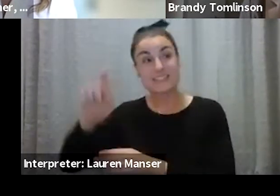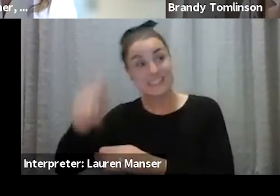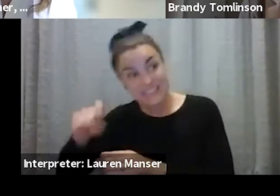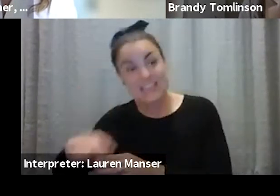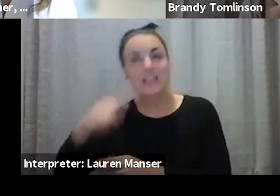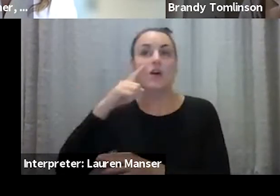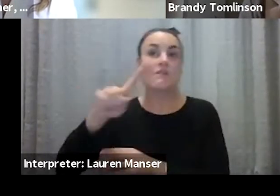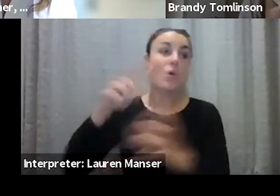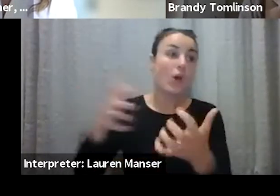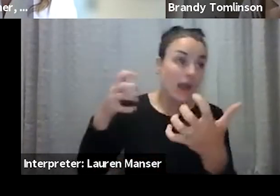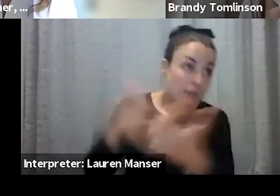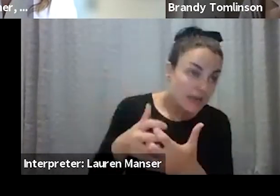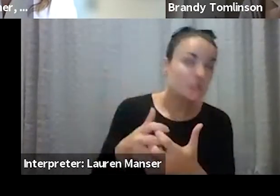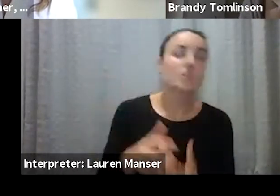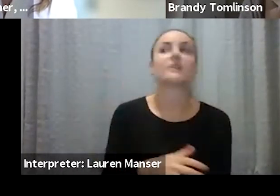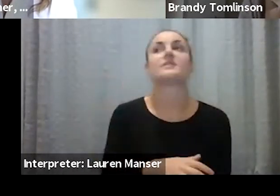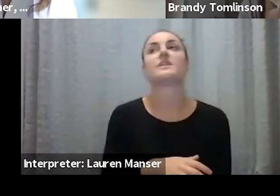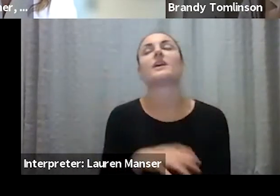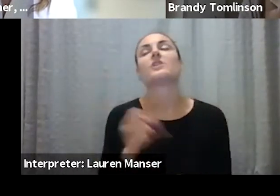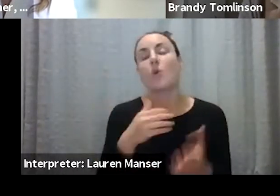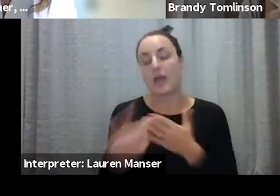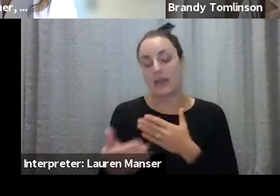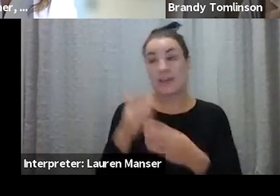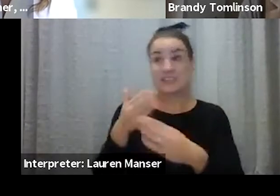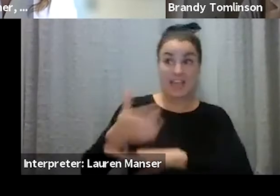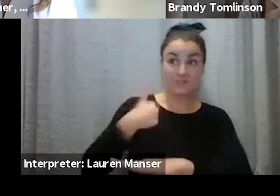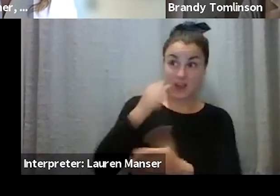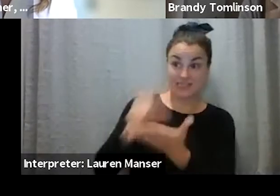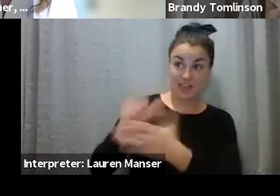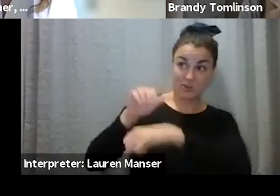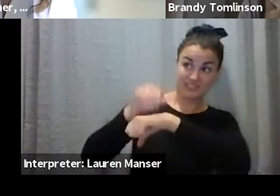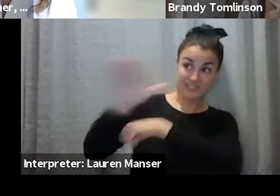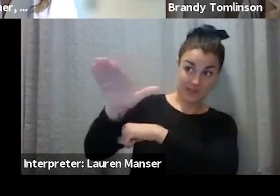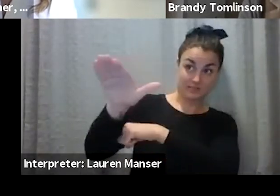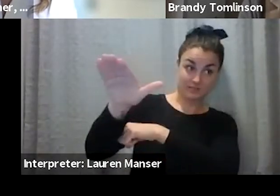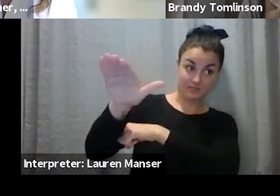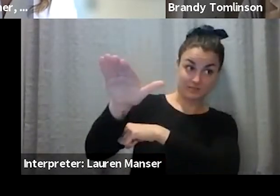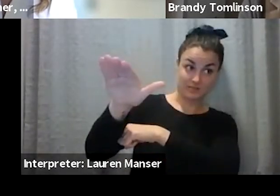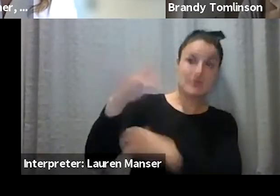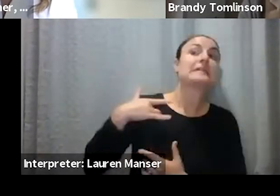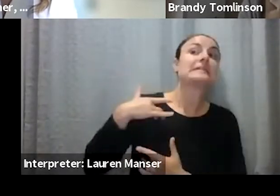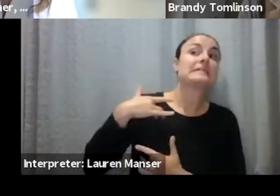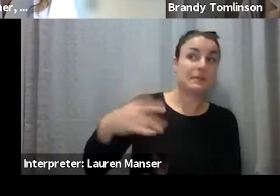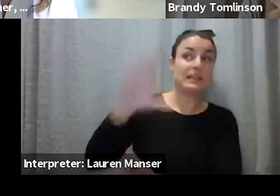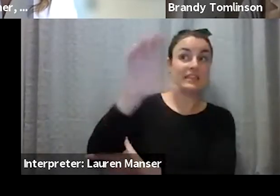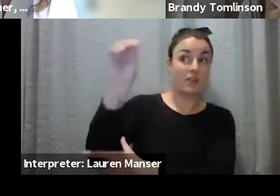So generally once I send the letter as an attorney, I will hear back from the employer, or usually the employer's attorneys